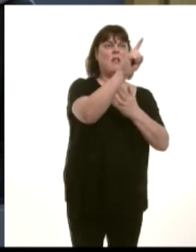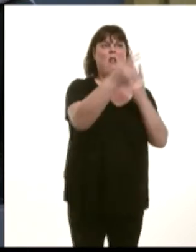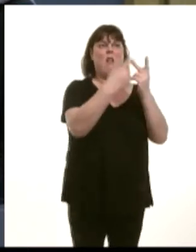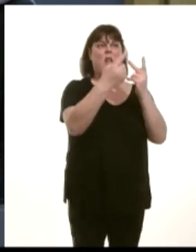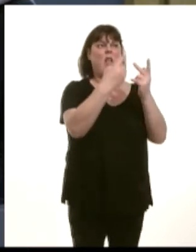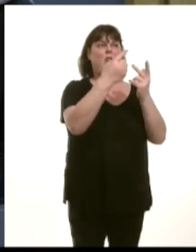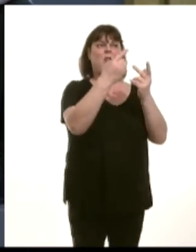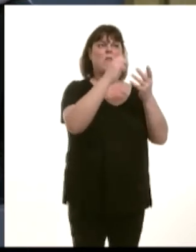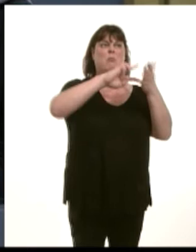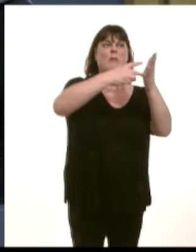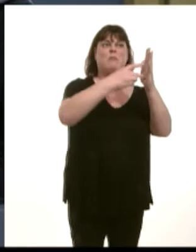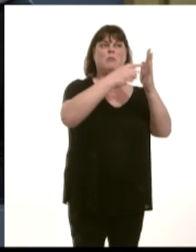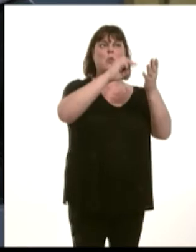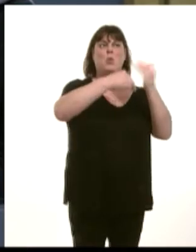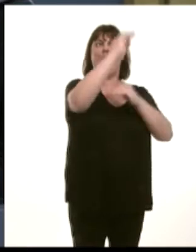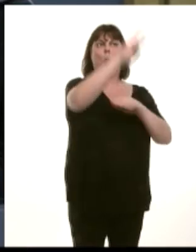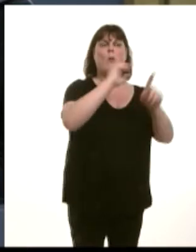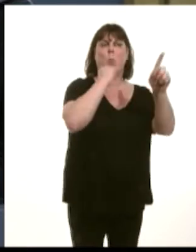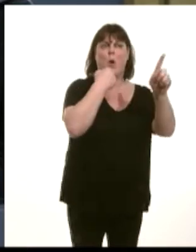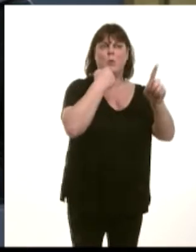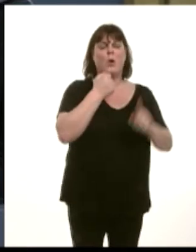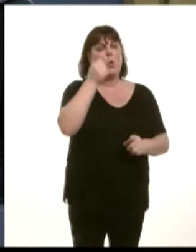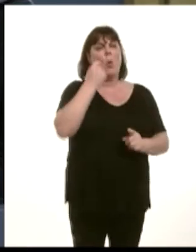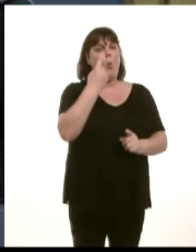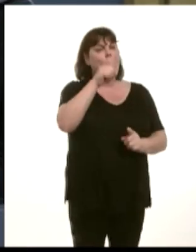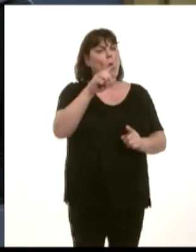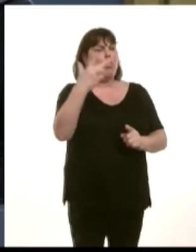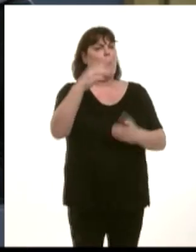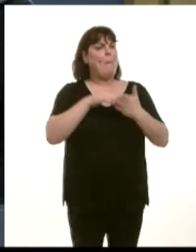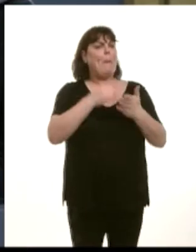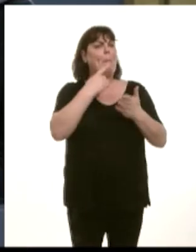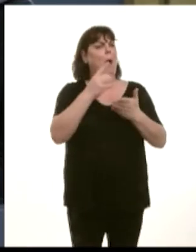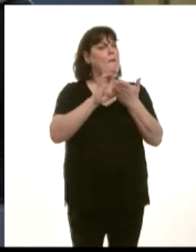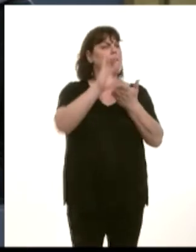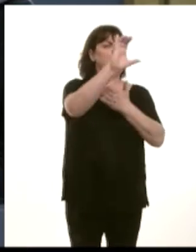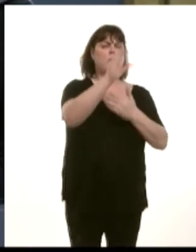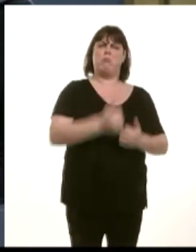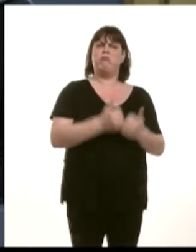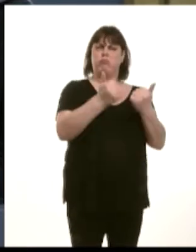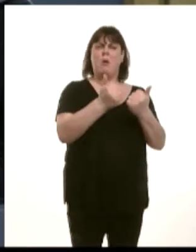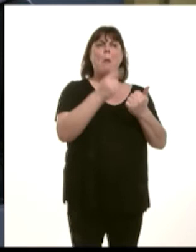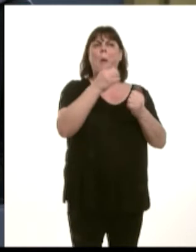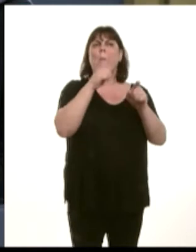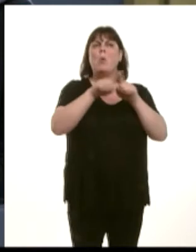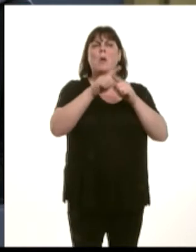Wales. Whilst, of course, £1.3 million is a welcome investment, much of that was private investment